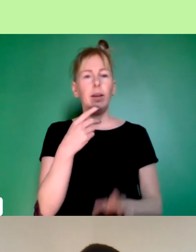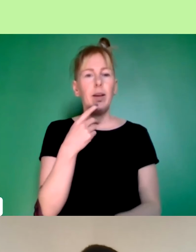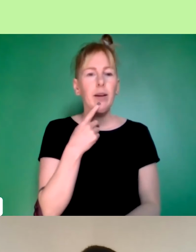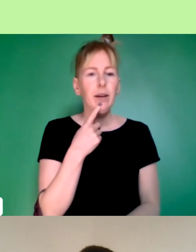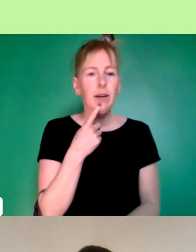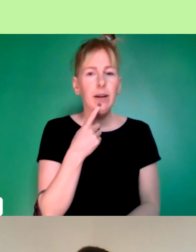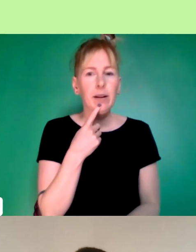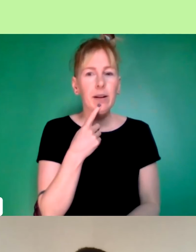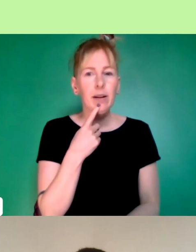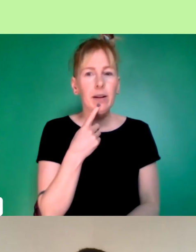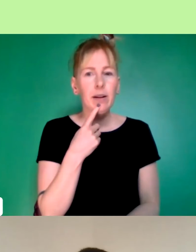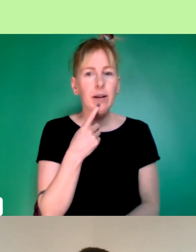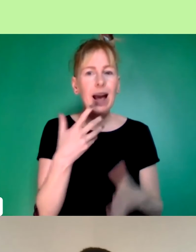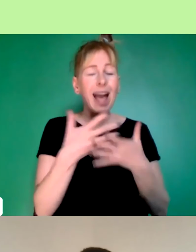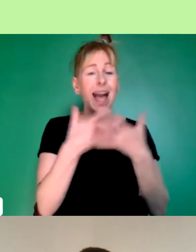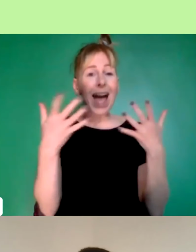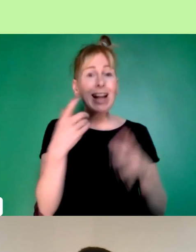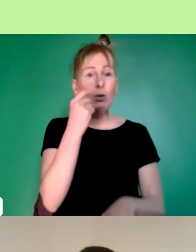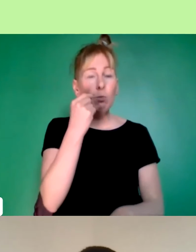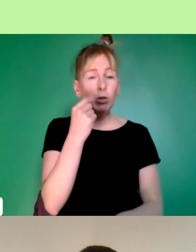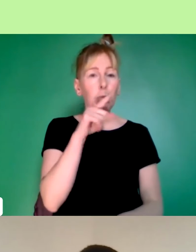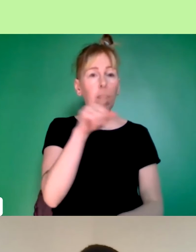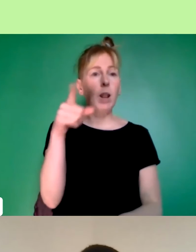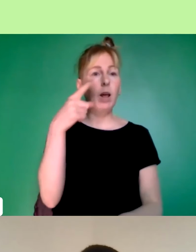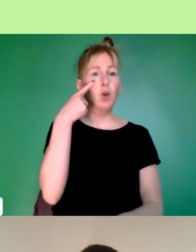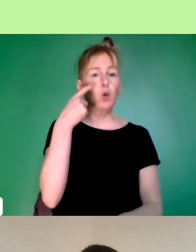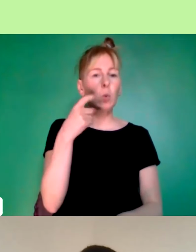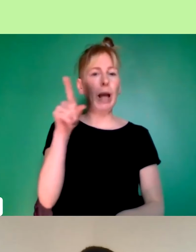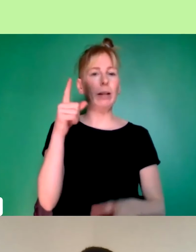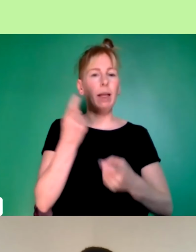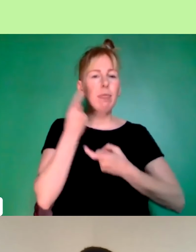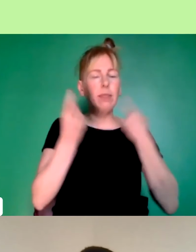on interrogating one's own colonised systems and ways of thinking and approaching